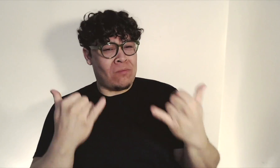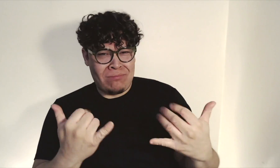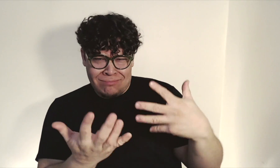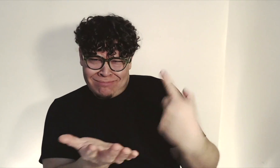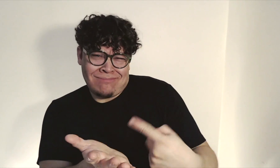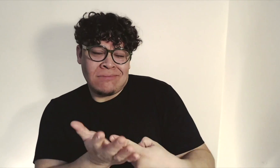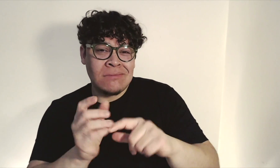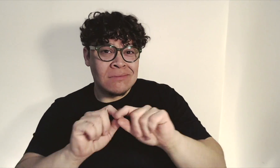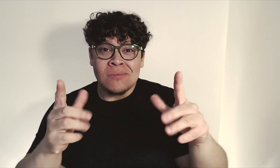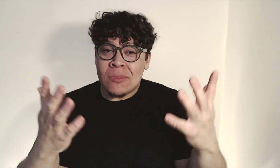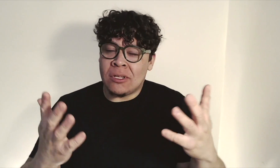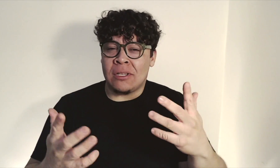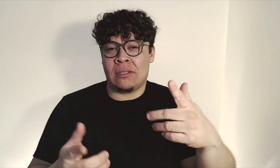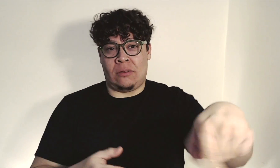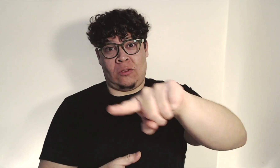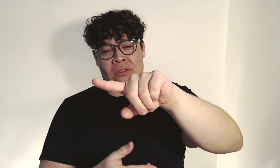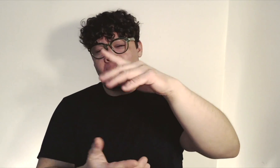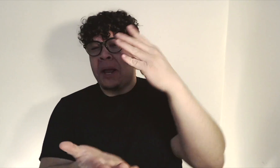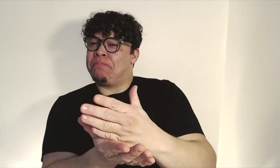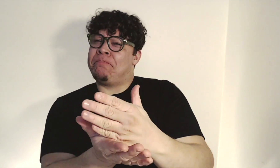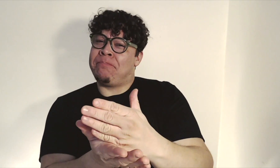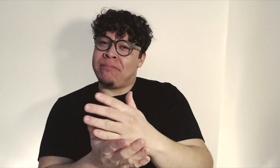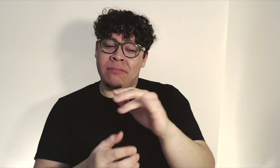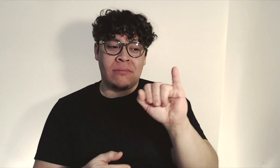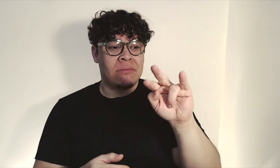We understand that misconceptions are bounded to happen;